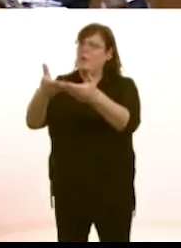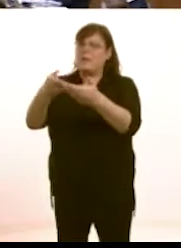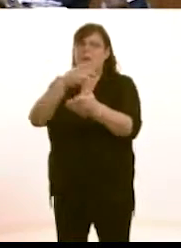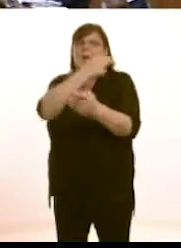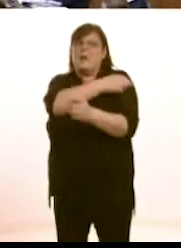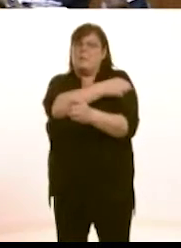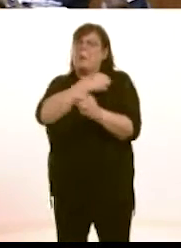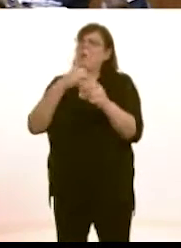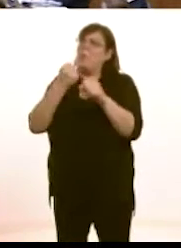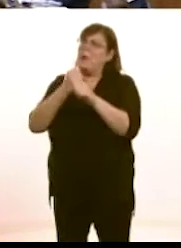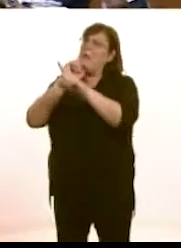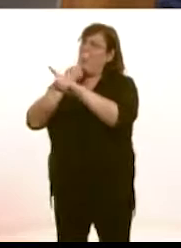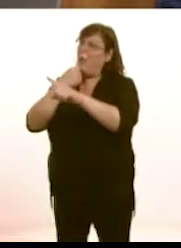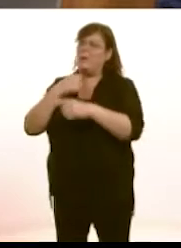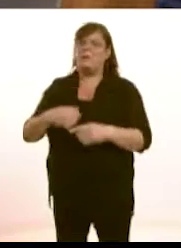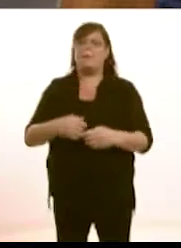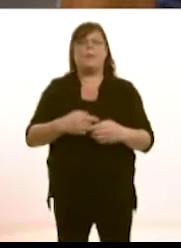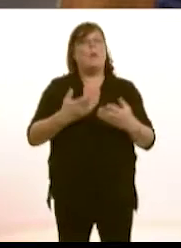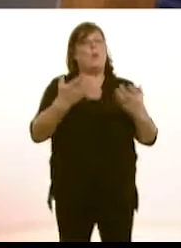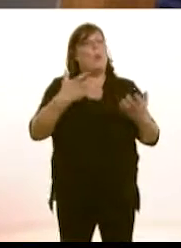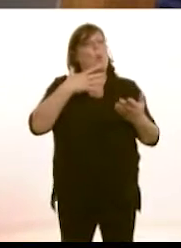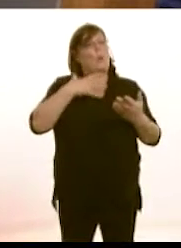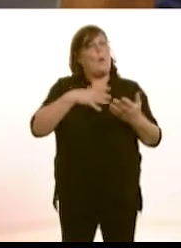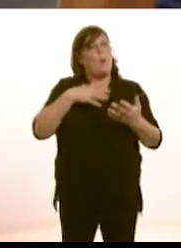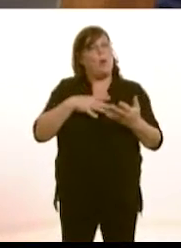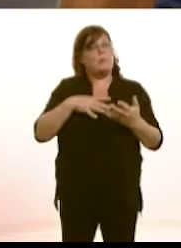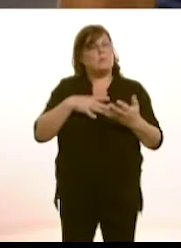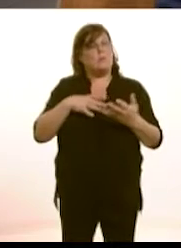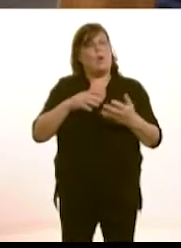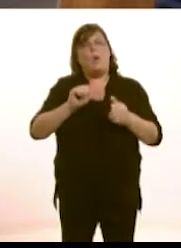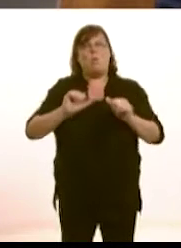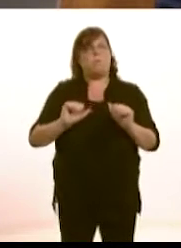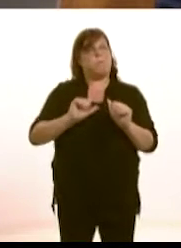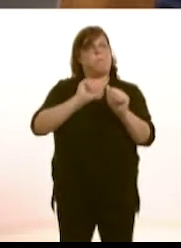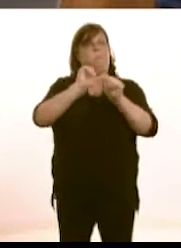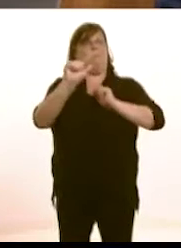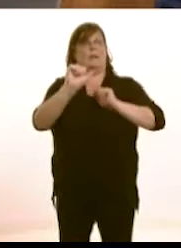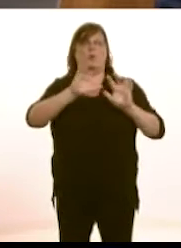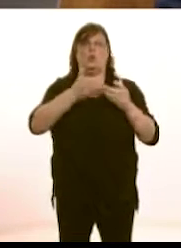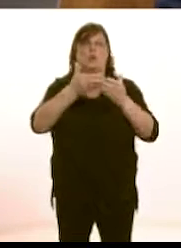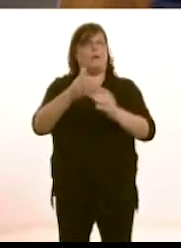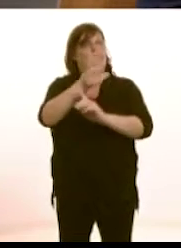Carwyn Jones: We want to protect the world-class vascular service for the whole of Betsi Cadwaladr. Weíll consider all the representations that are made, and the health board will consider